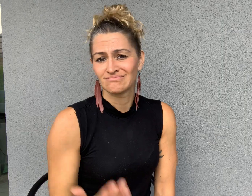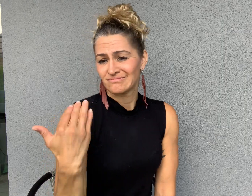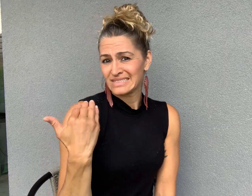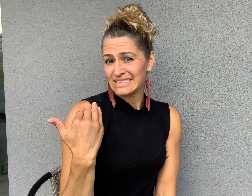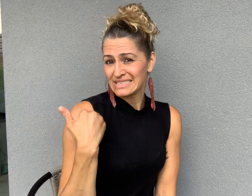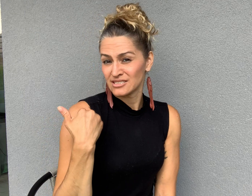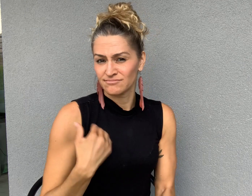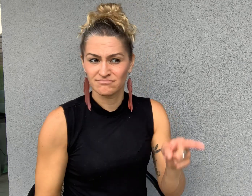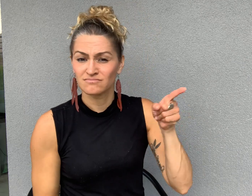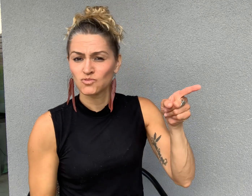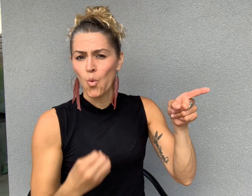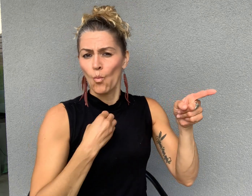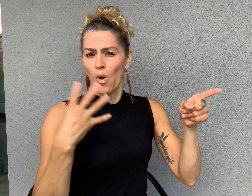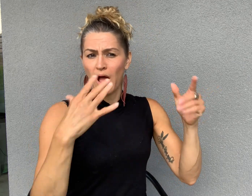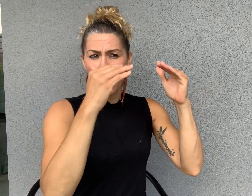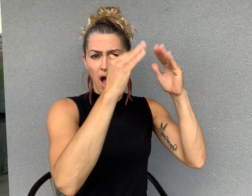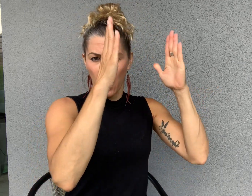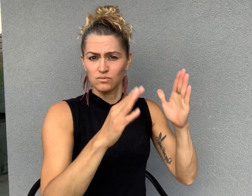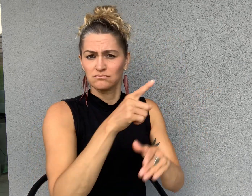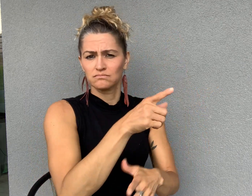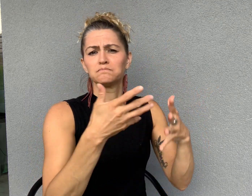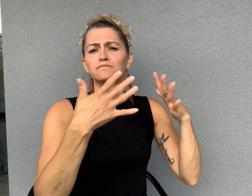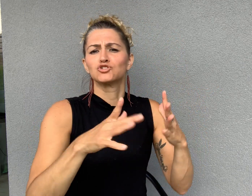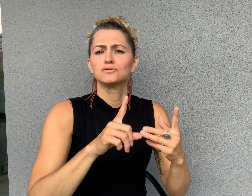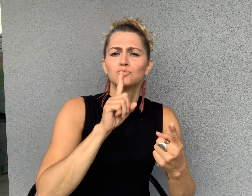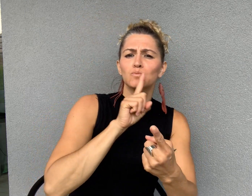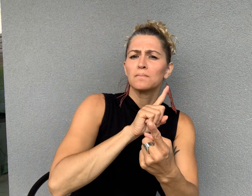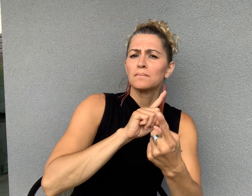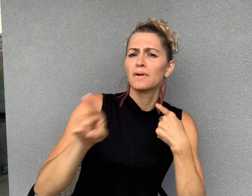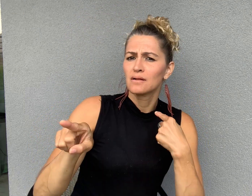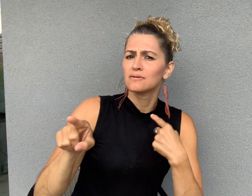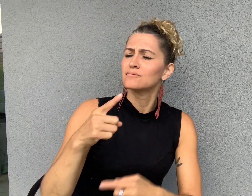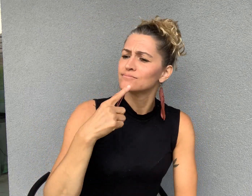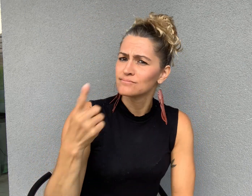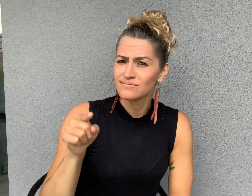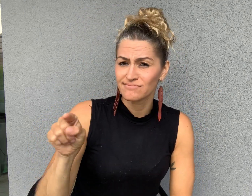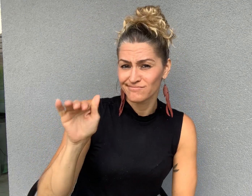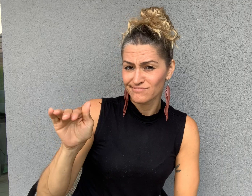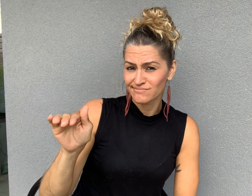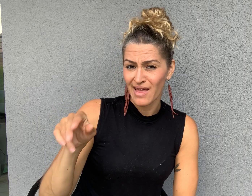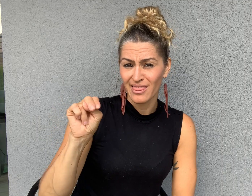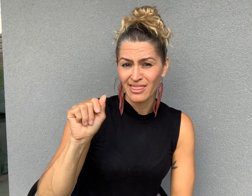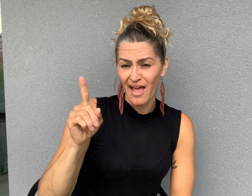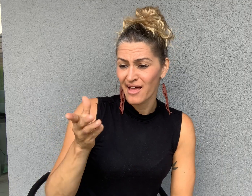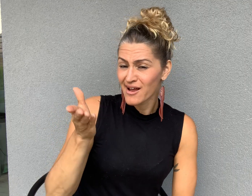Recently, the White House responded to NAD,